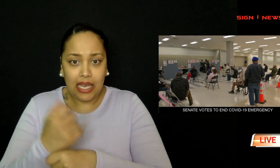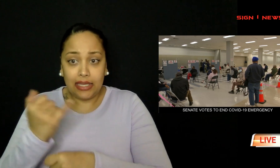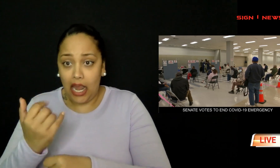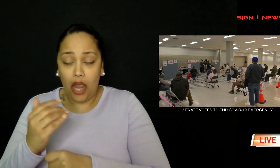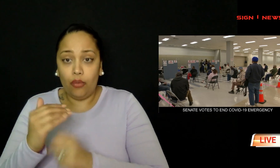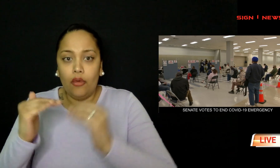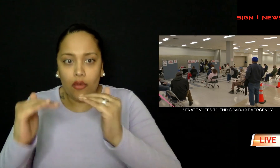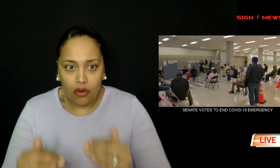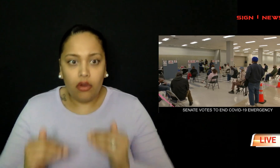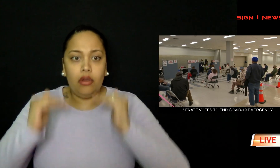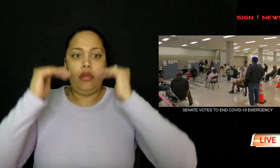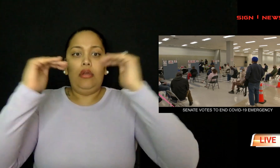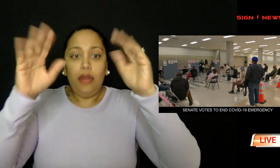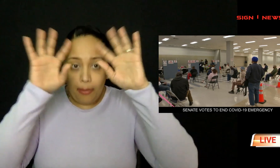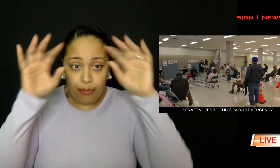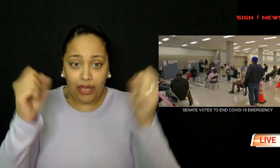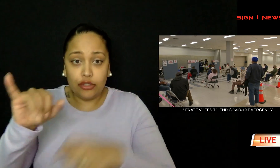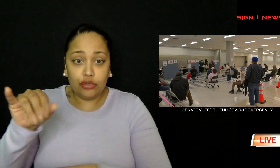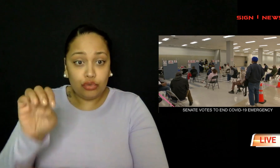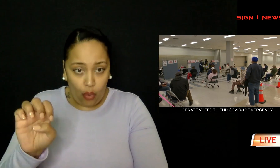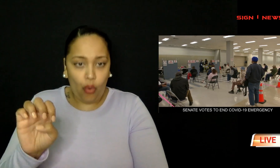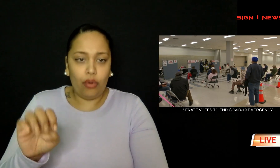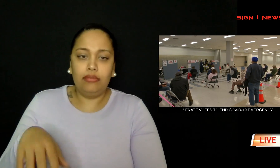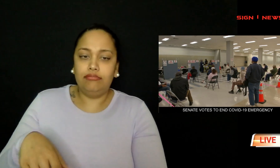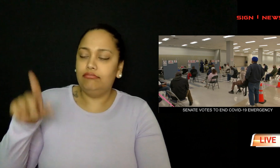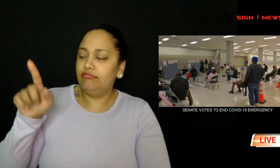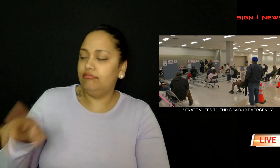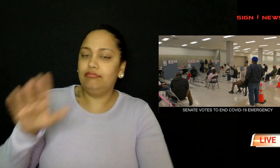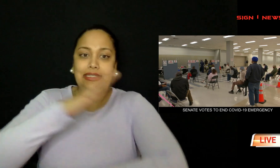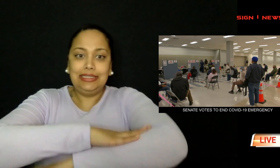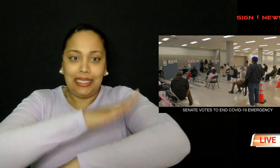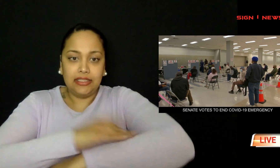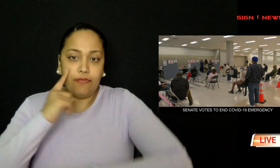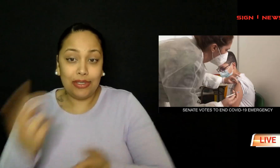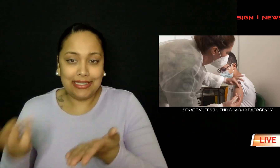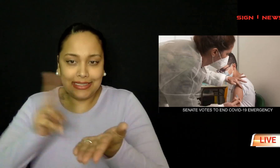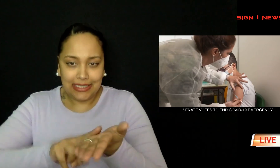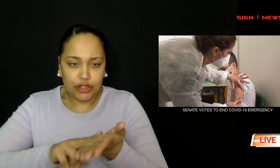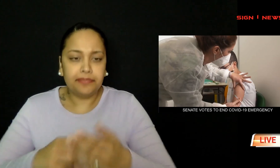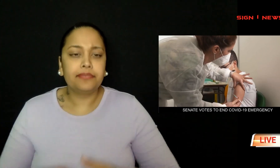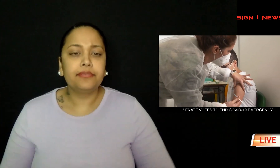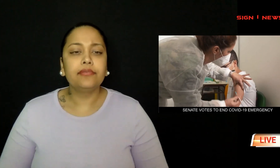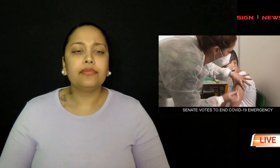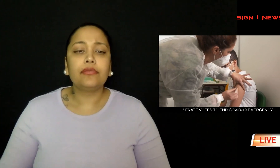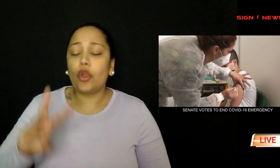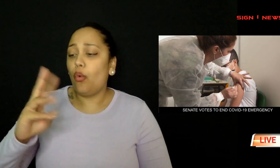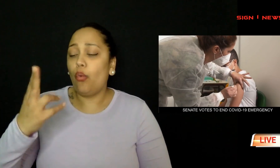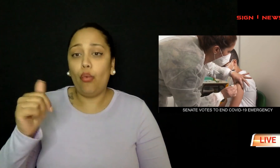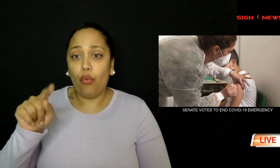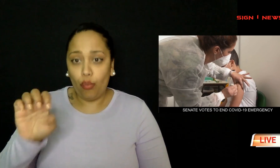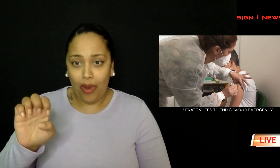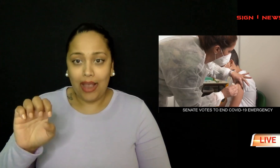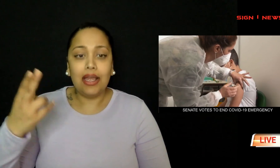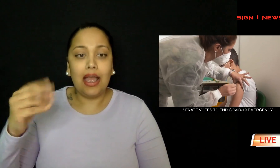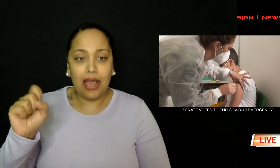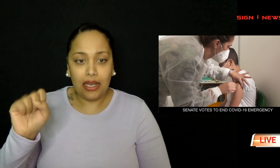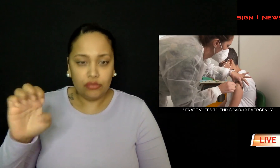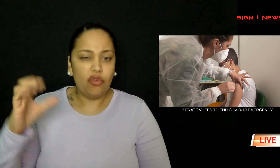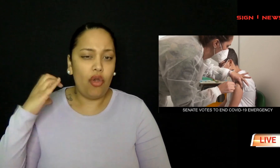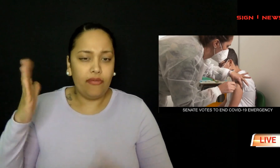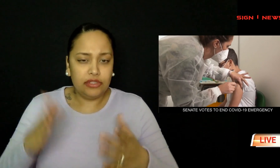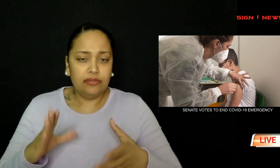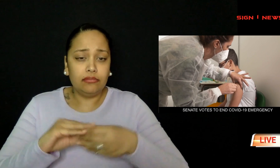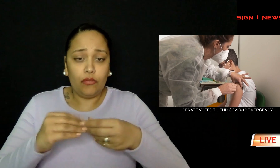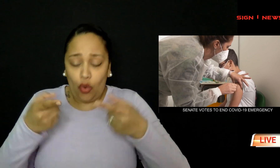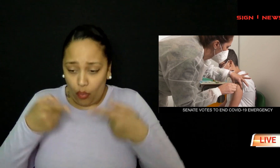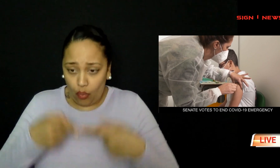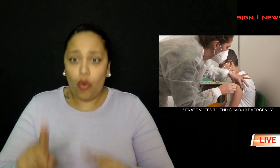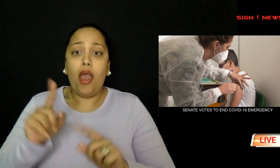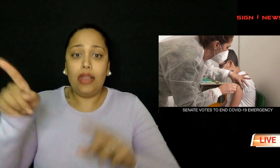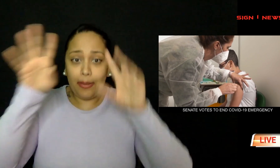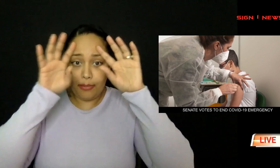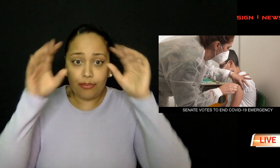this year now heads to President Joe Biden's desk for his signature a White House official